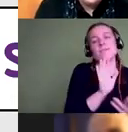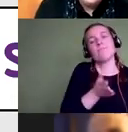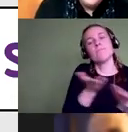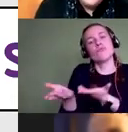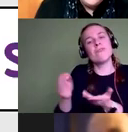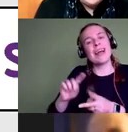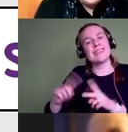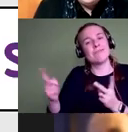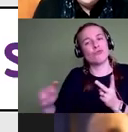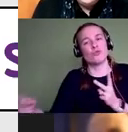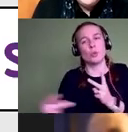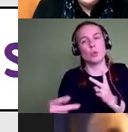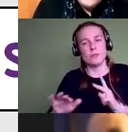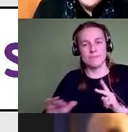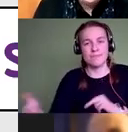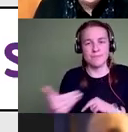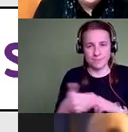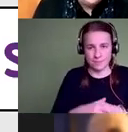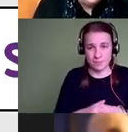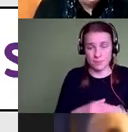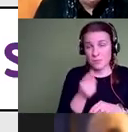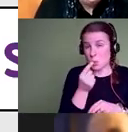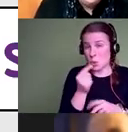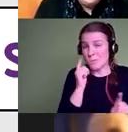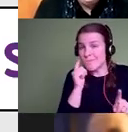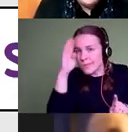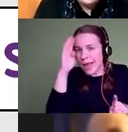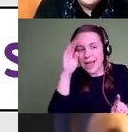length of 2800 mm and a width of 2200 mm are required.